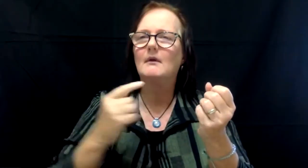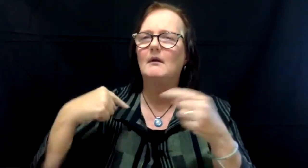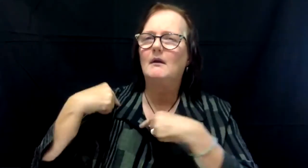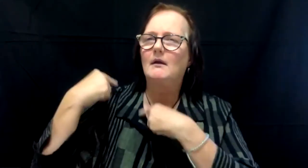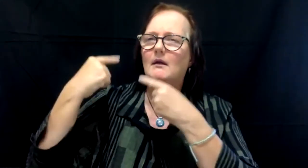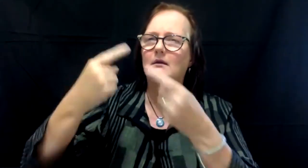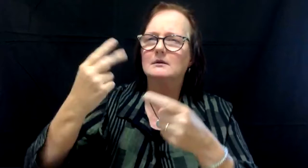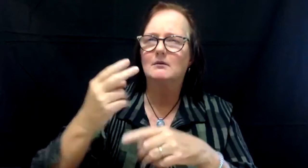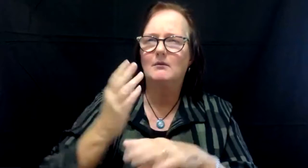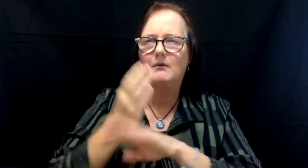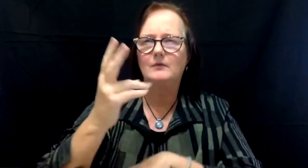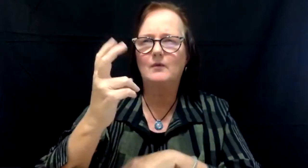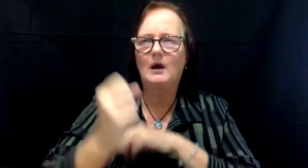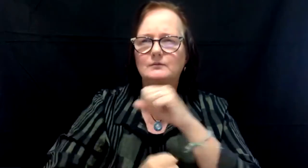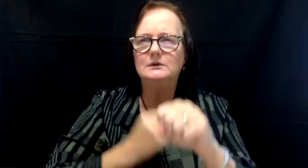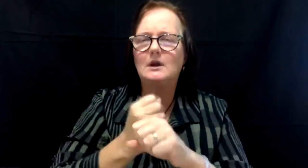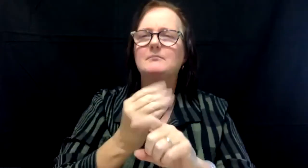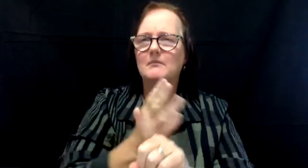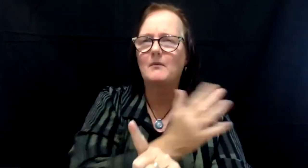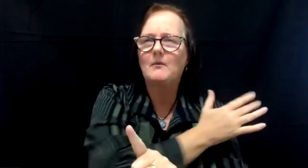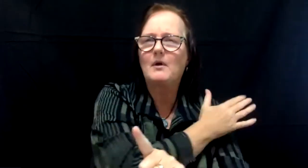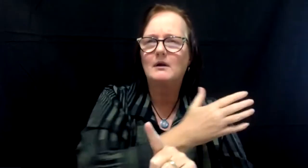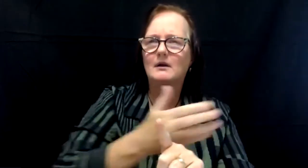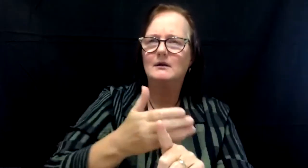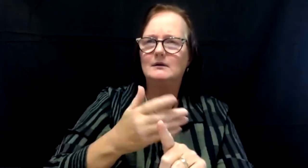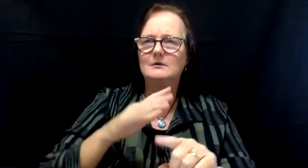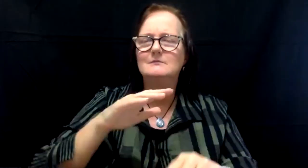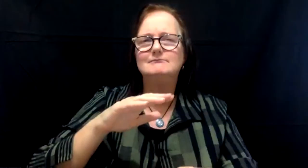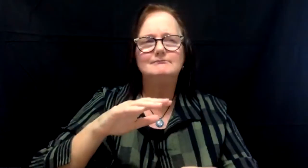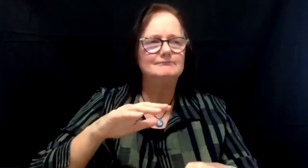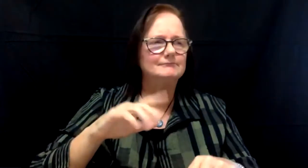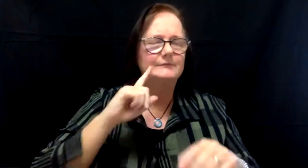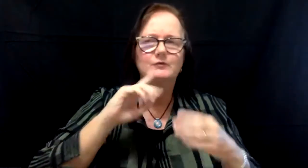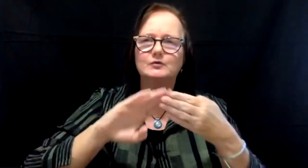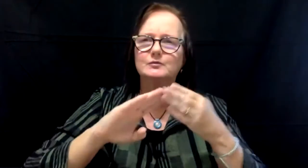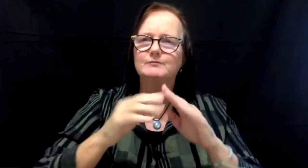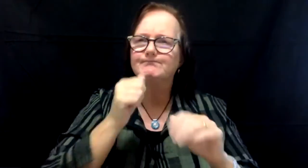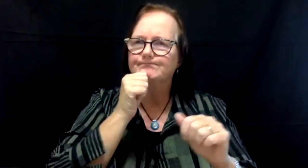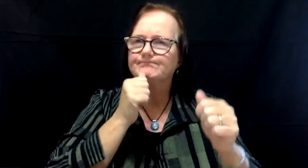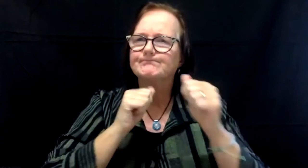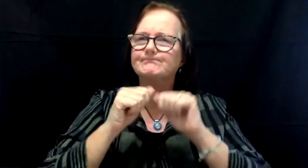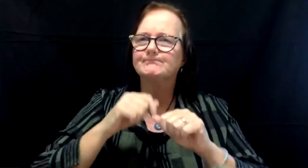For a very long time, over 200 years and beyond the Deaf community have been very resilent.